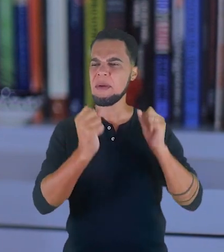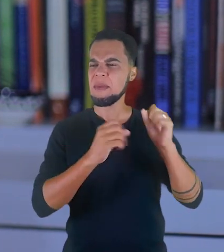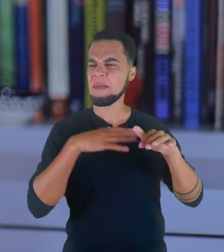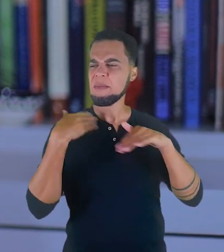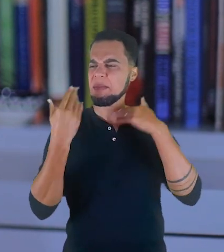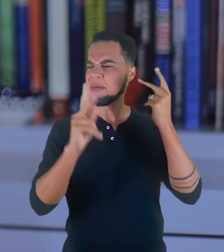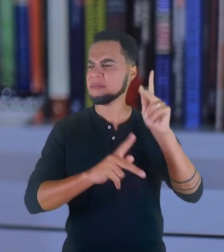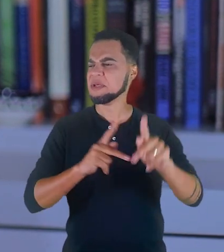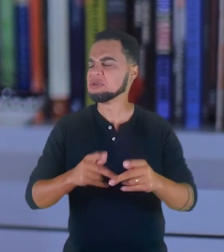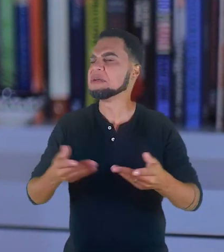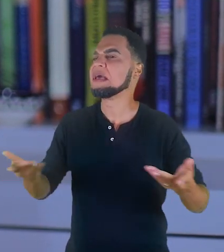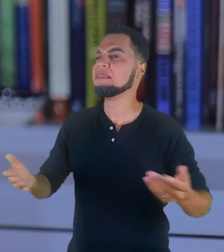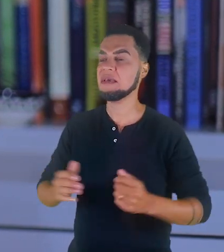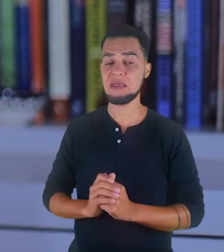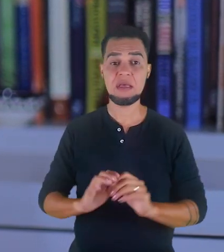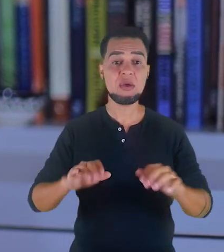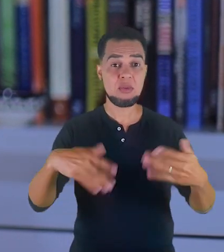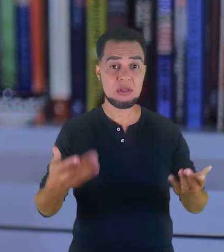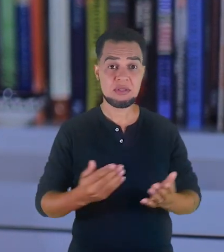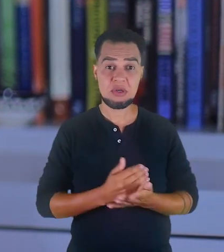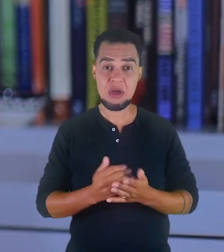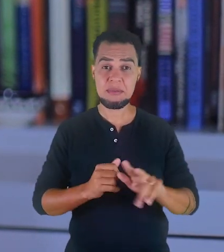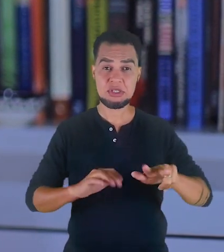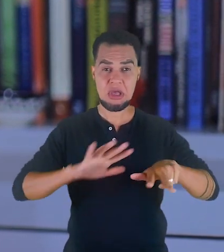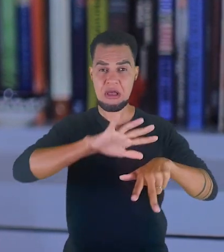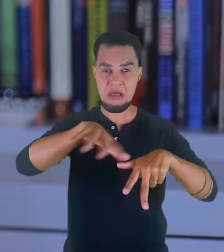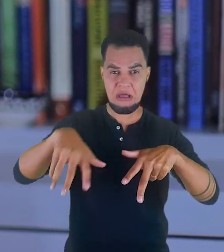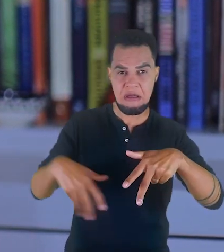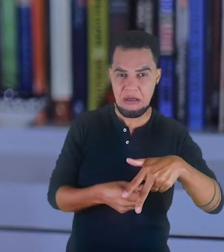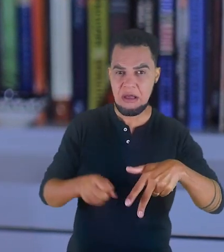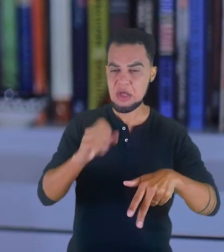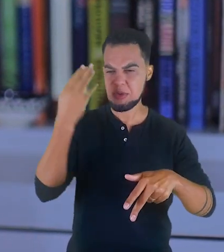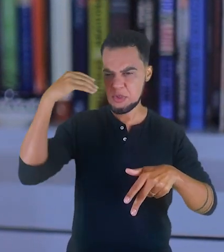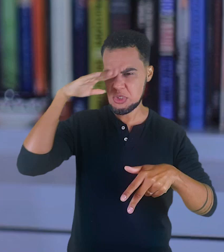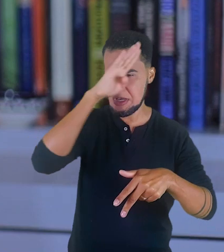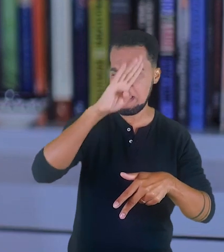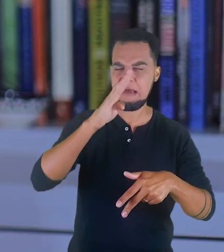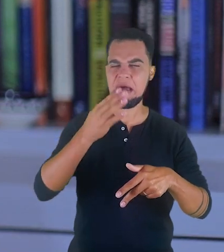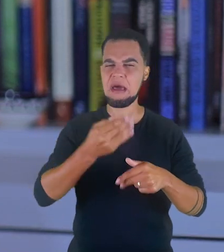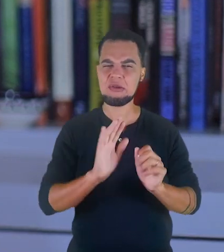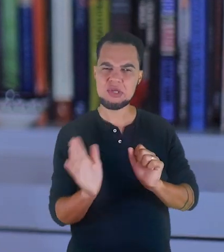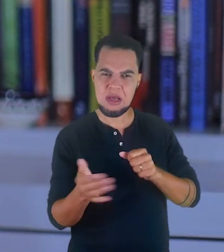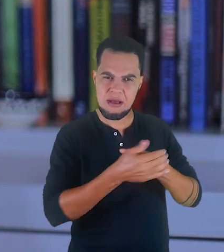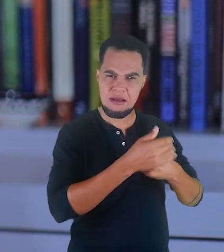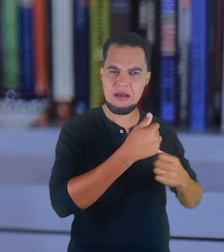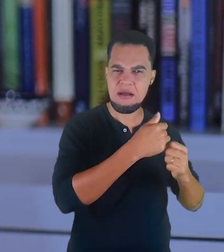where was the so-called "market" when Bolsonaro's big corruption scandals and the secret budget were happening?